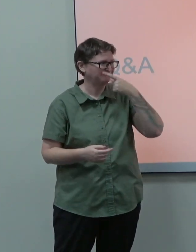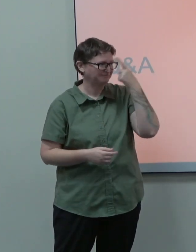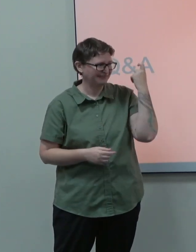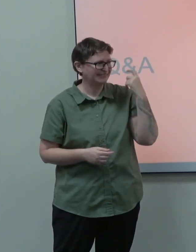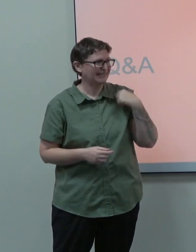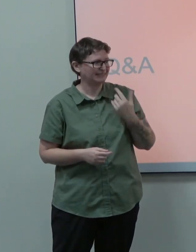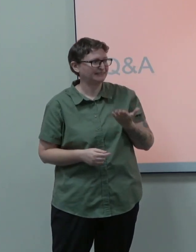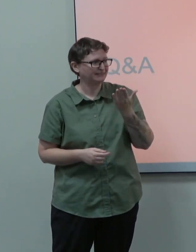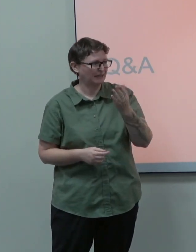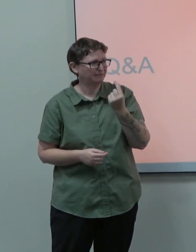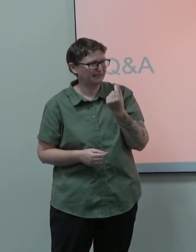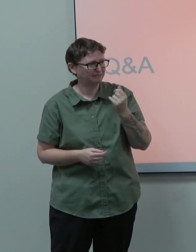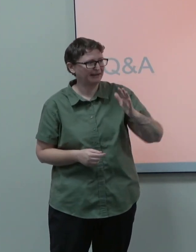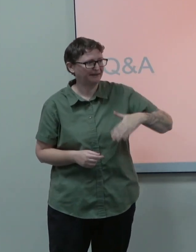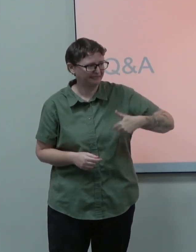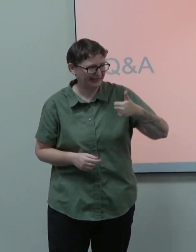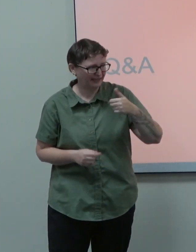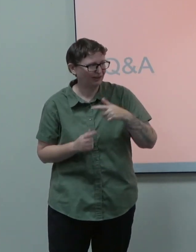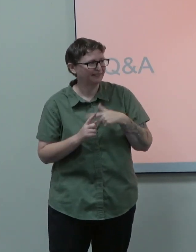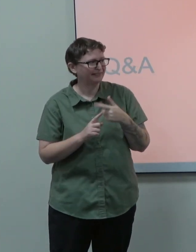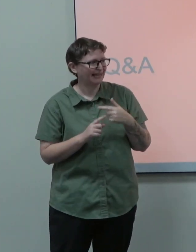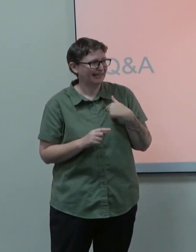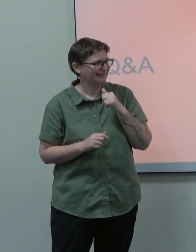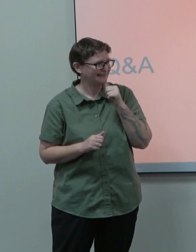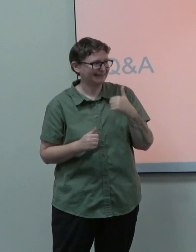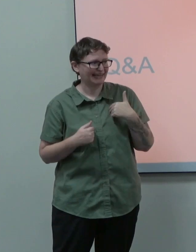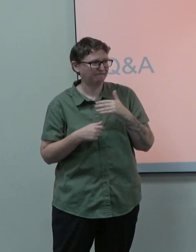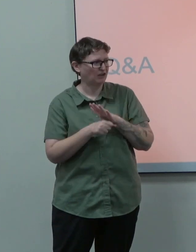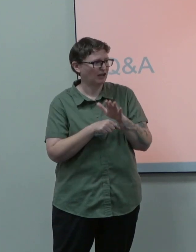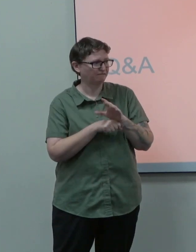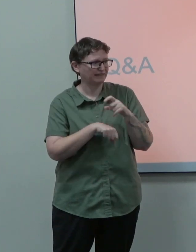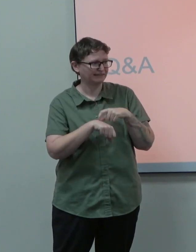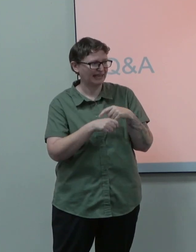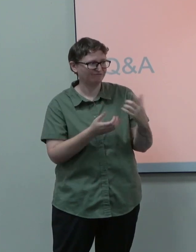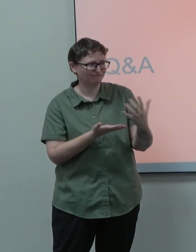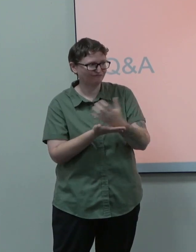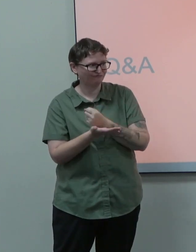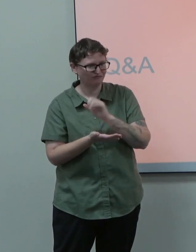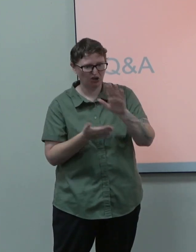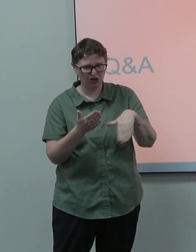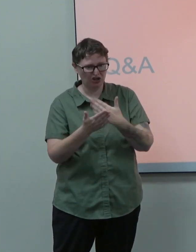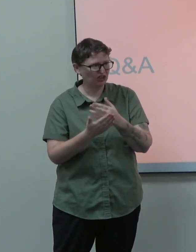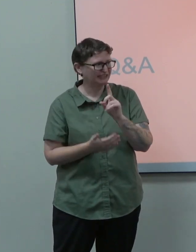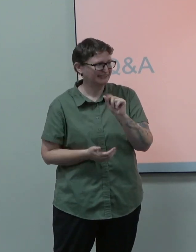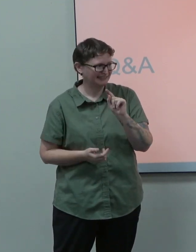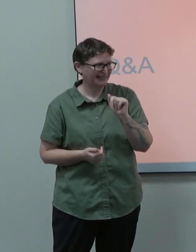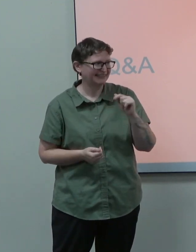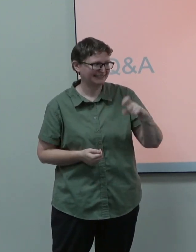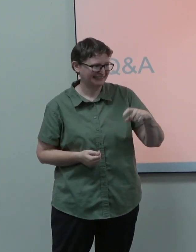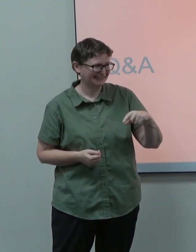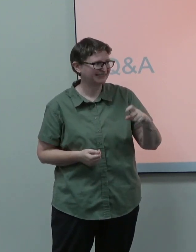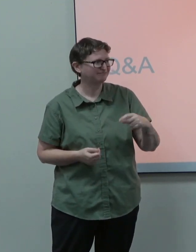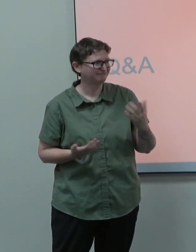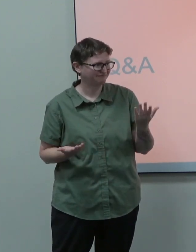because I submitted it later and then I didn't have enough time to collect all of my data that I needed.